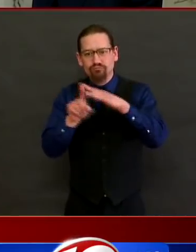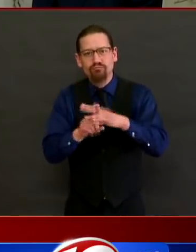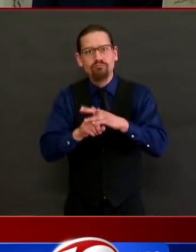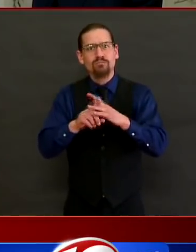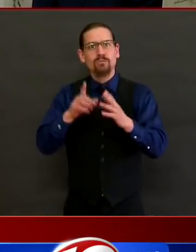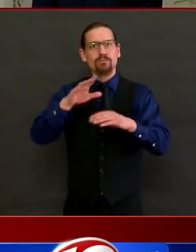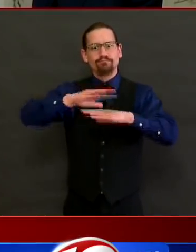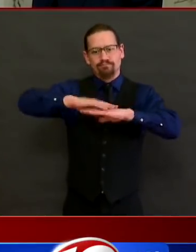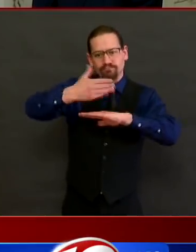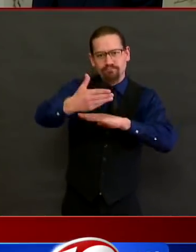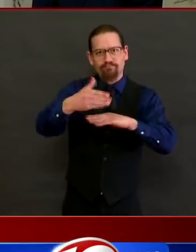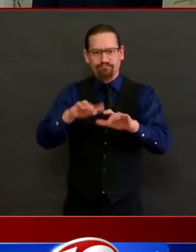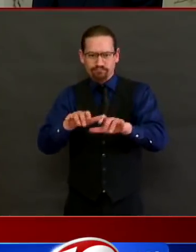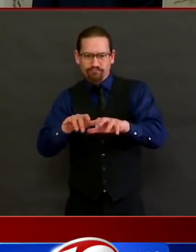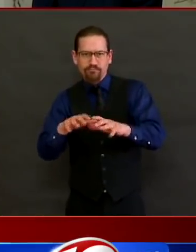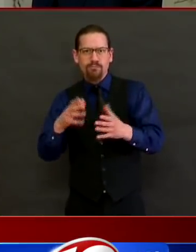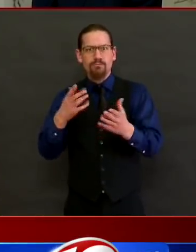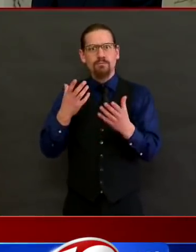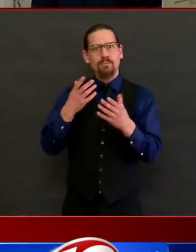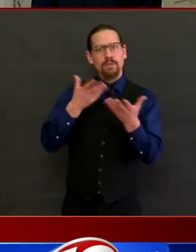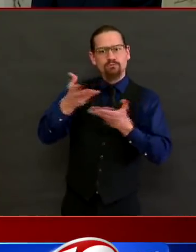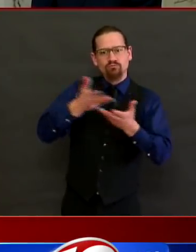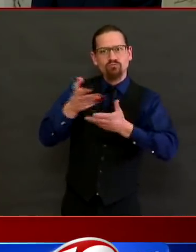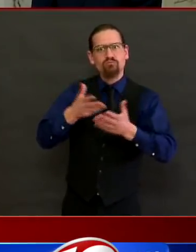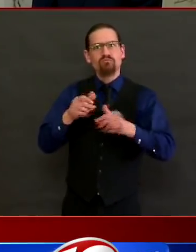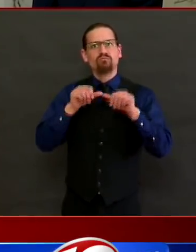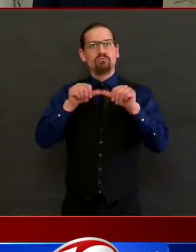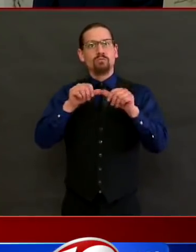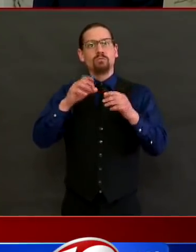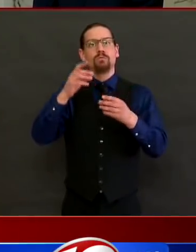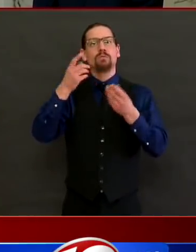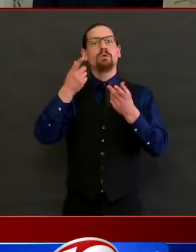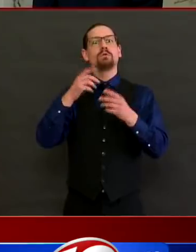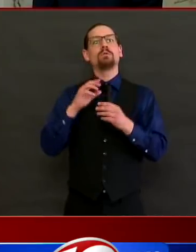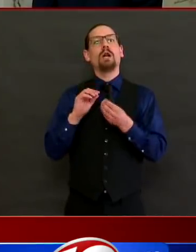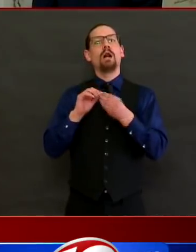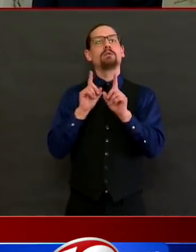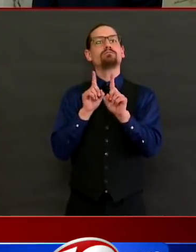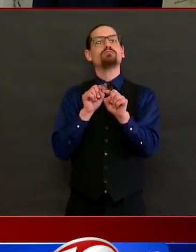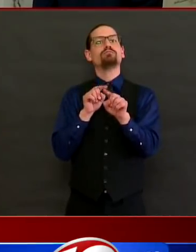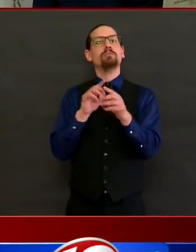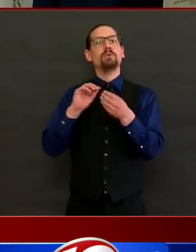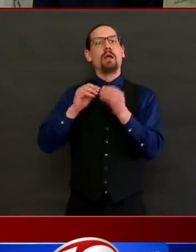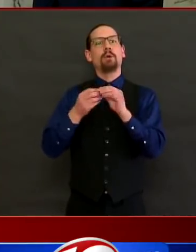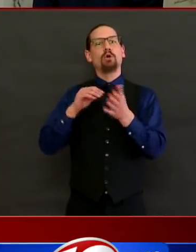YOU ARE DOING A FANTASTIC JOB. INTENDANTS RATES -- ATTENDANCE RATES ARE UP, ENGAGEMENT RATES ARE UP AND CHILDREN ARE